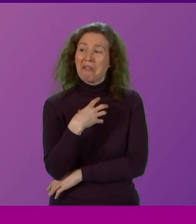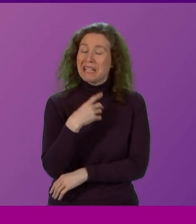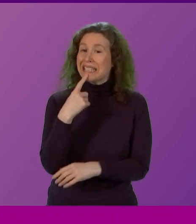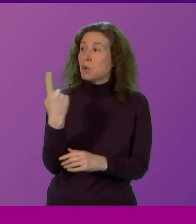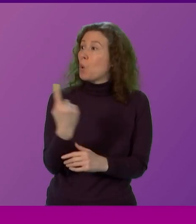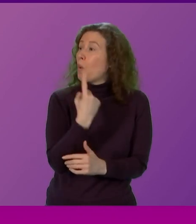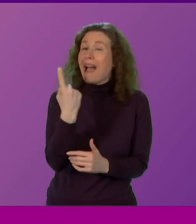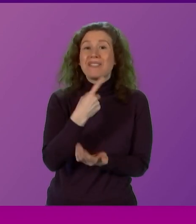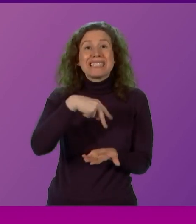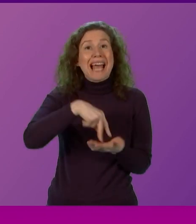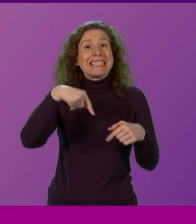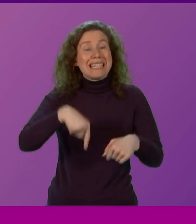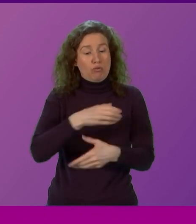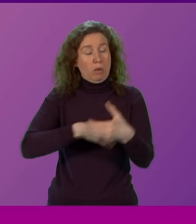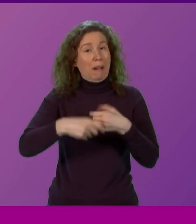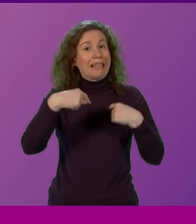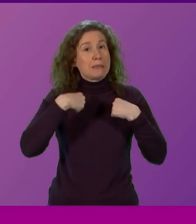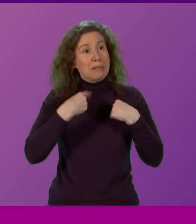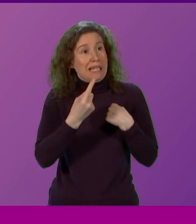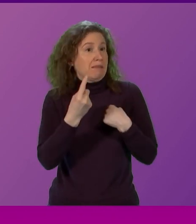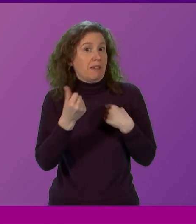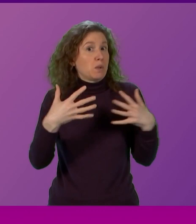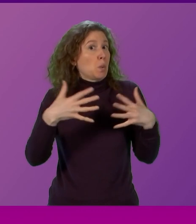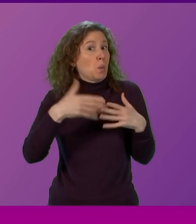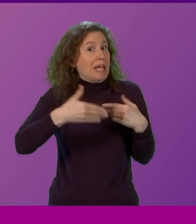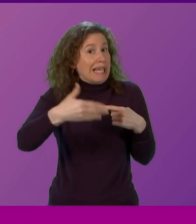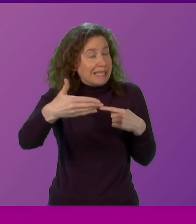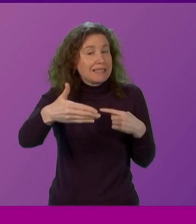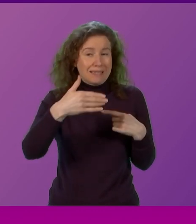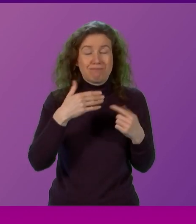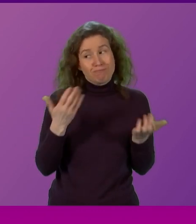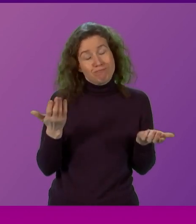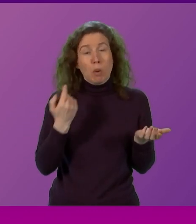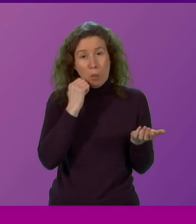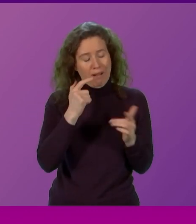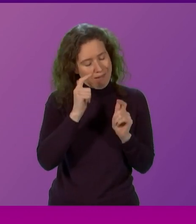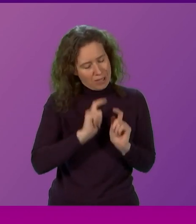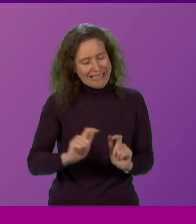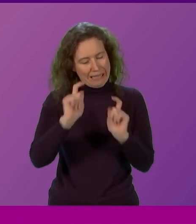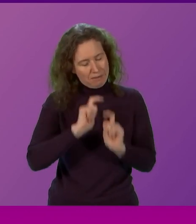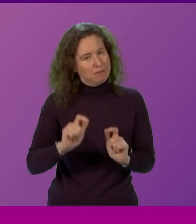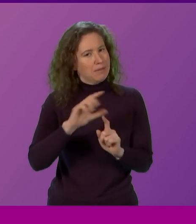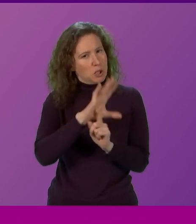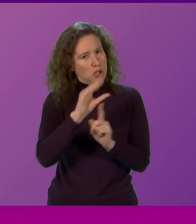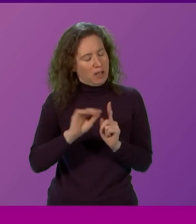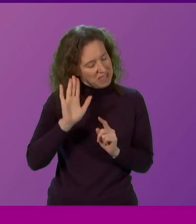is standing here in my place in a few weeks’ time will keep the Conservatives firmly where